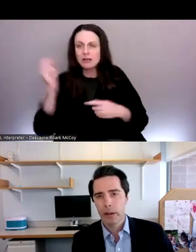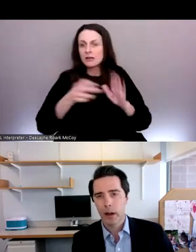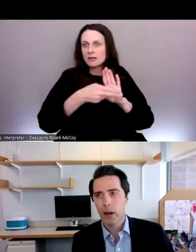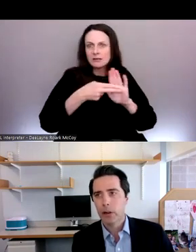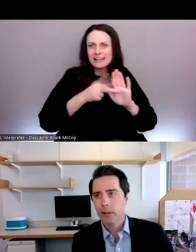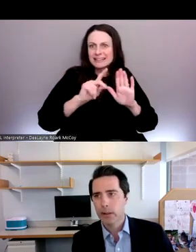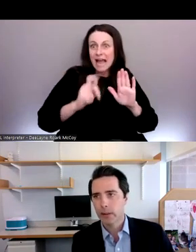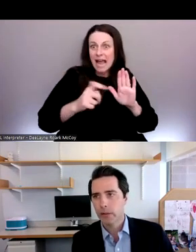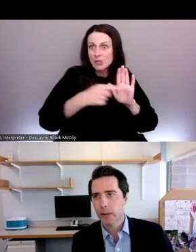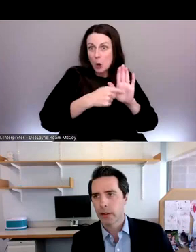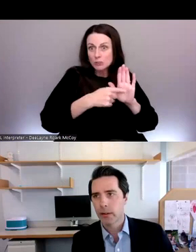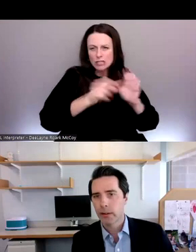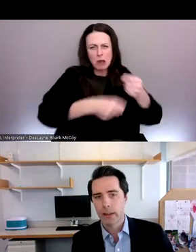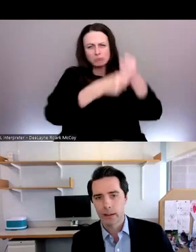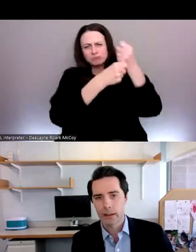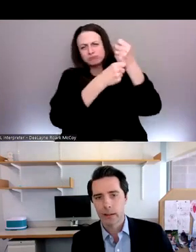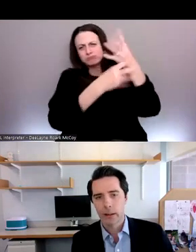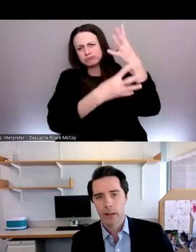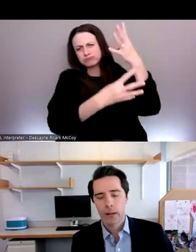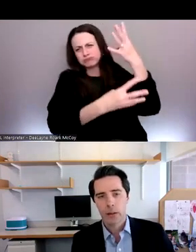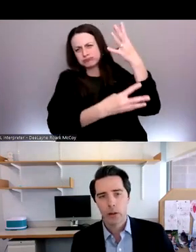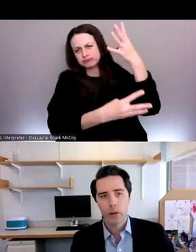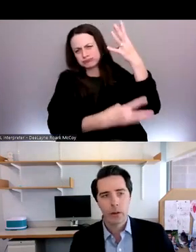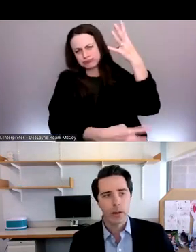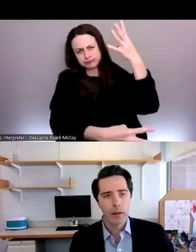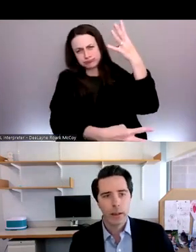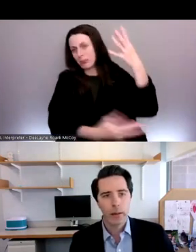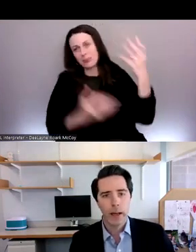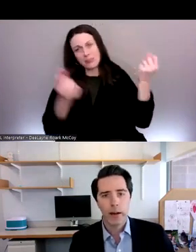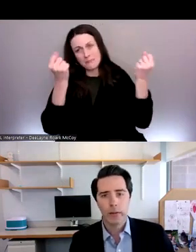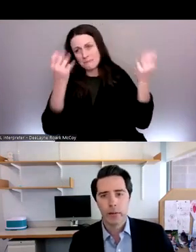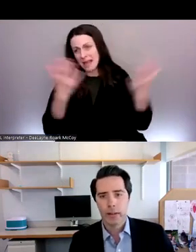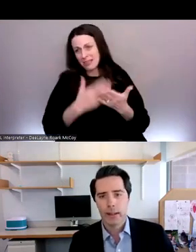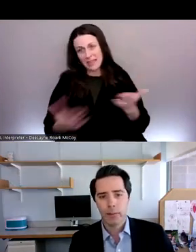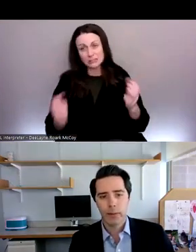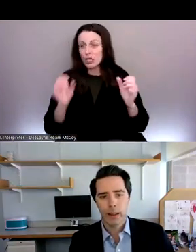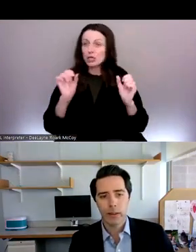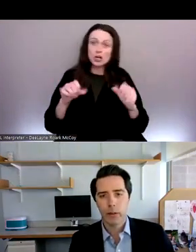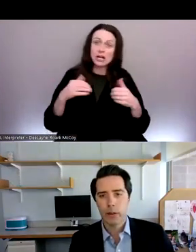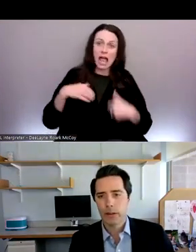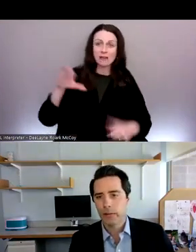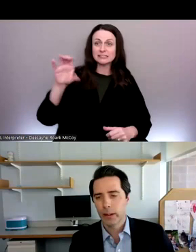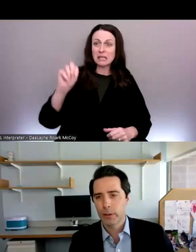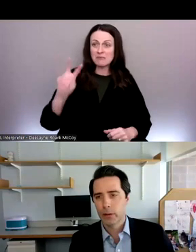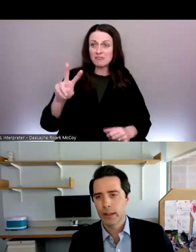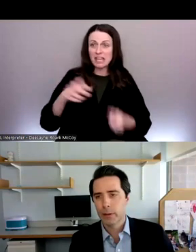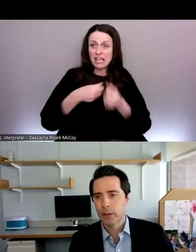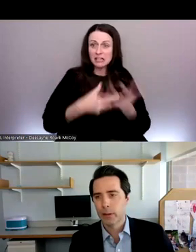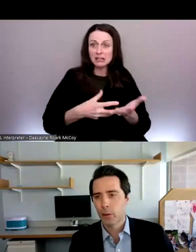really hundreds of different things so they could have